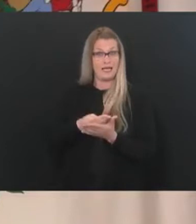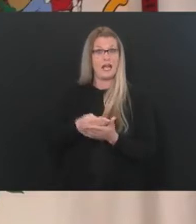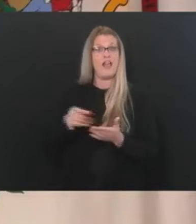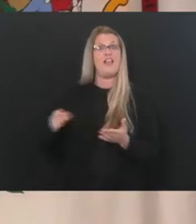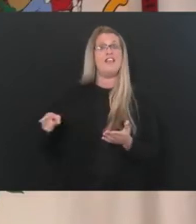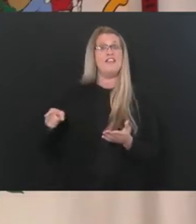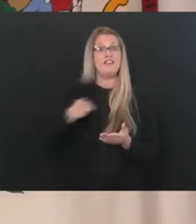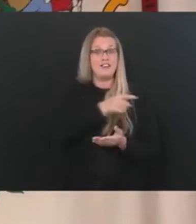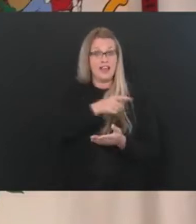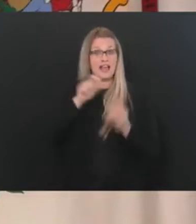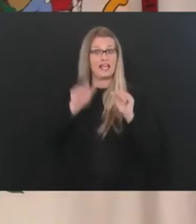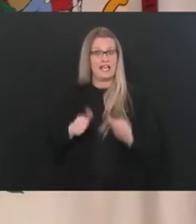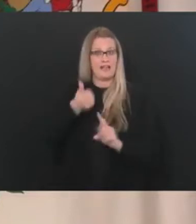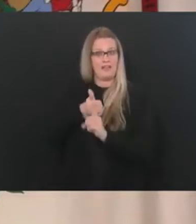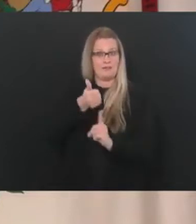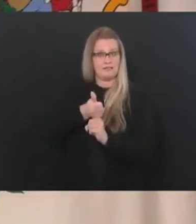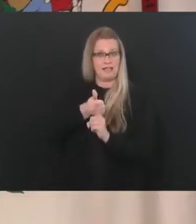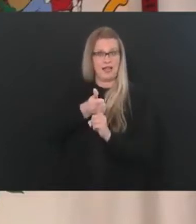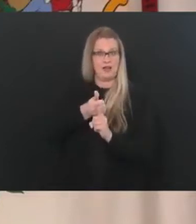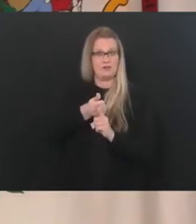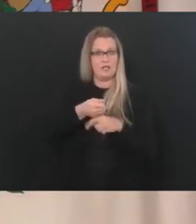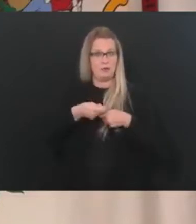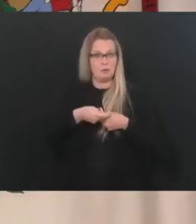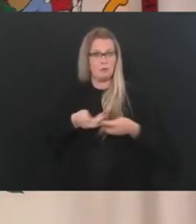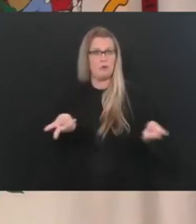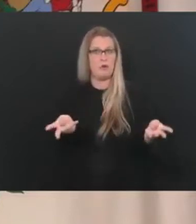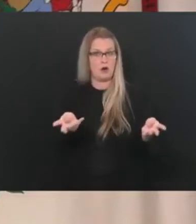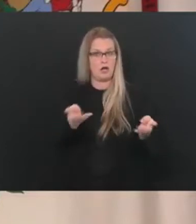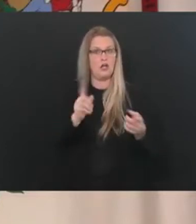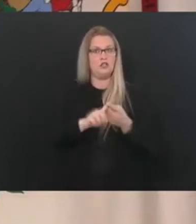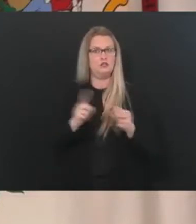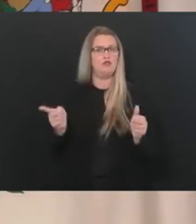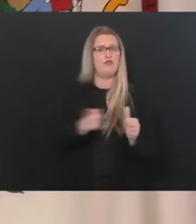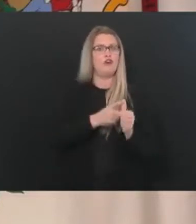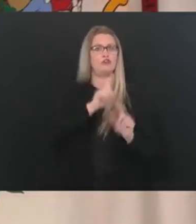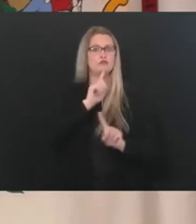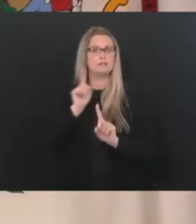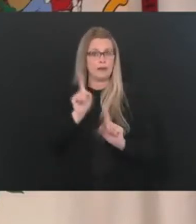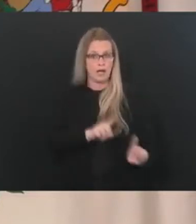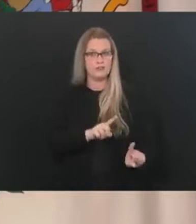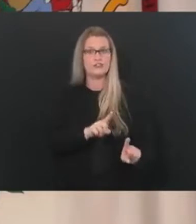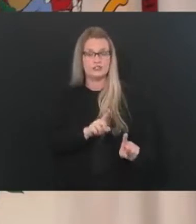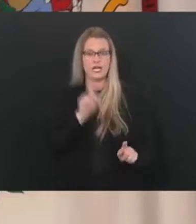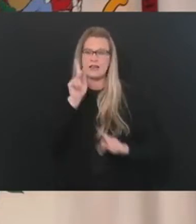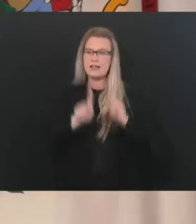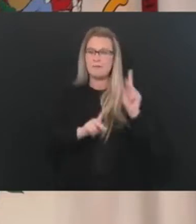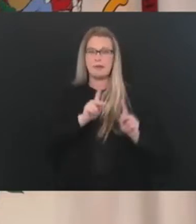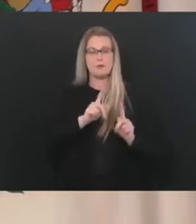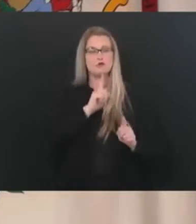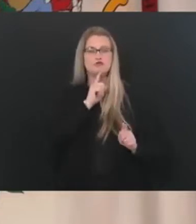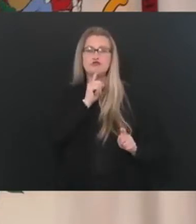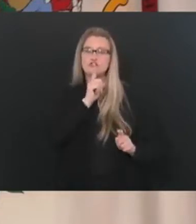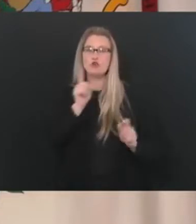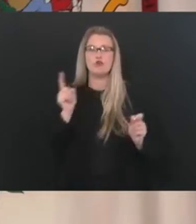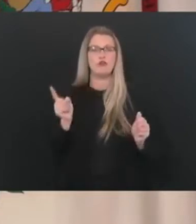GIVE THE COUNTIES AN INCREDIBLE AMOUNT OF LATITUDE TO REWARD THE PEOPLE THAT ARE THE TRUE FIRST